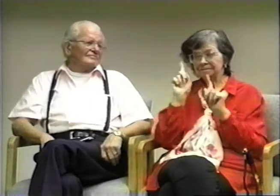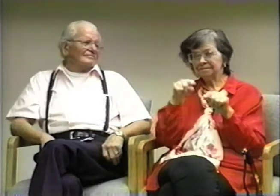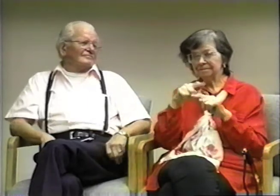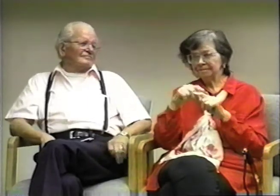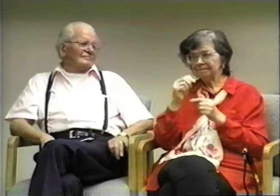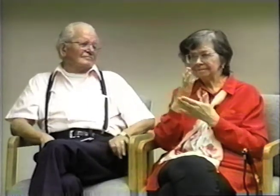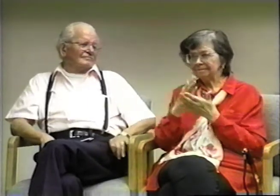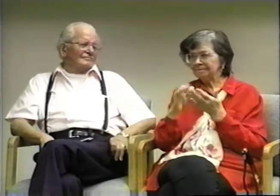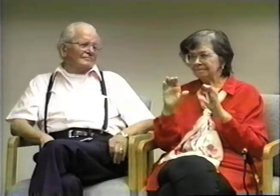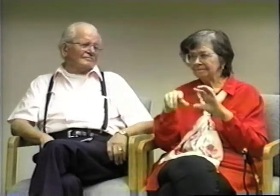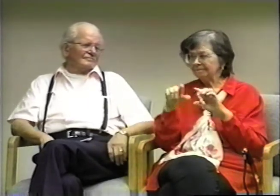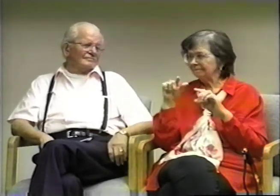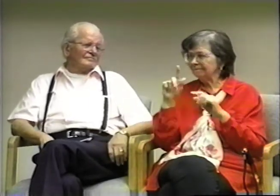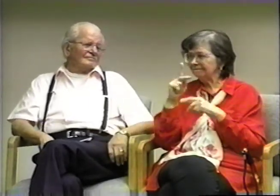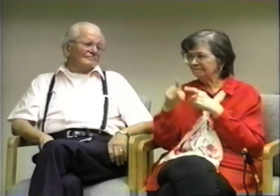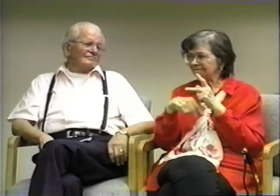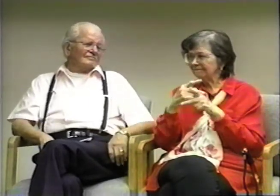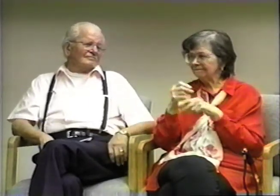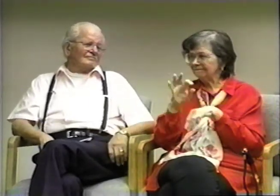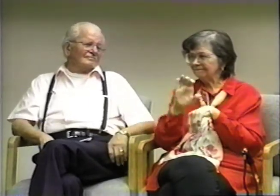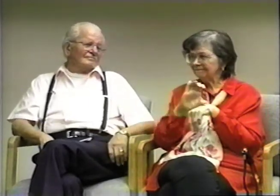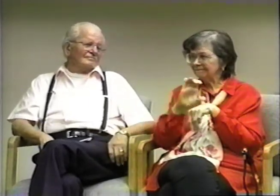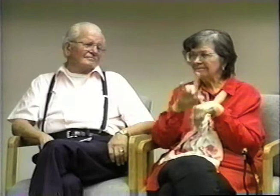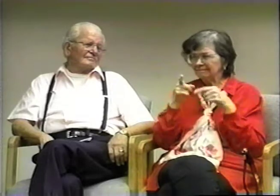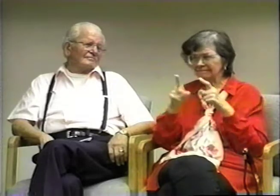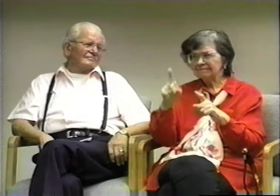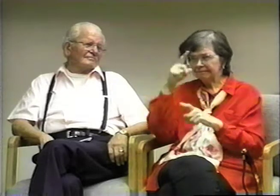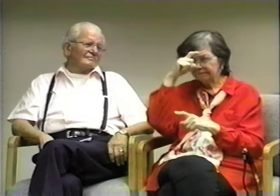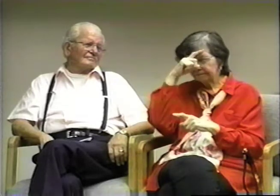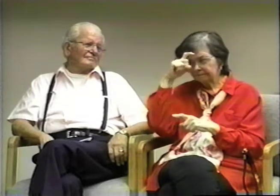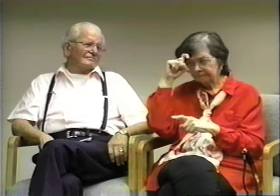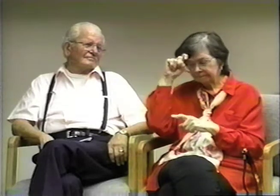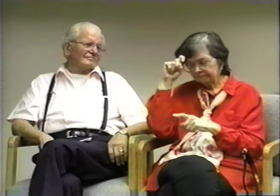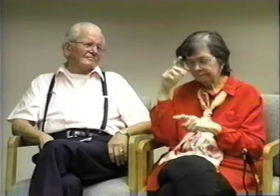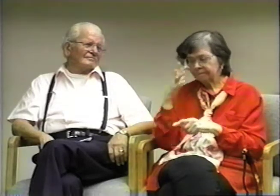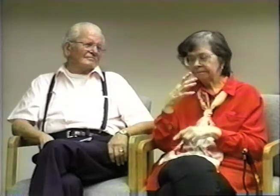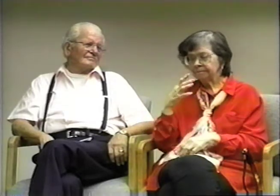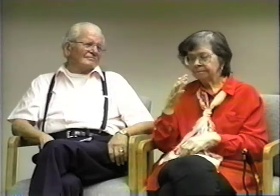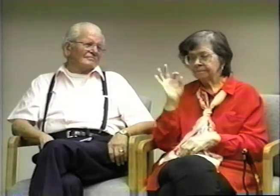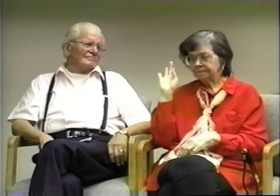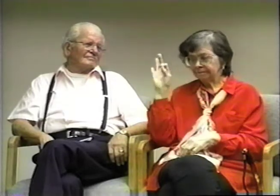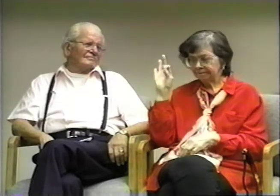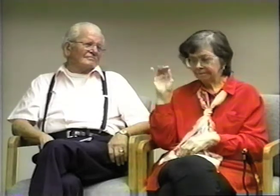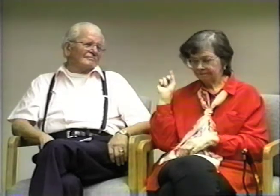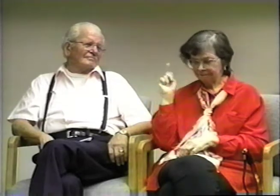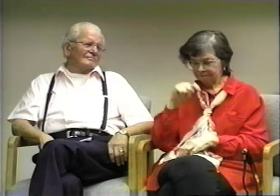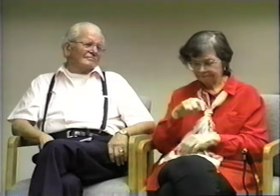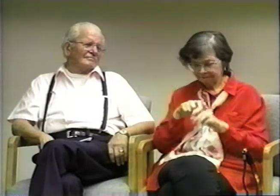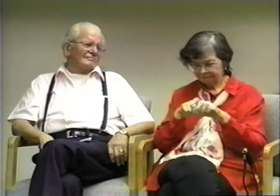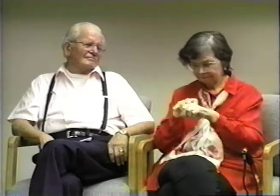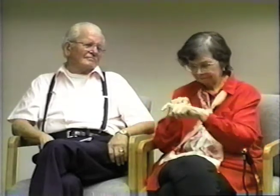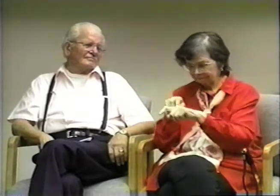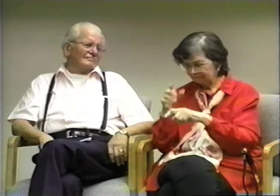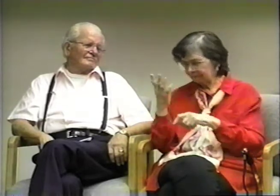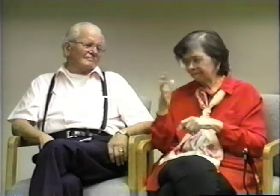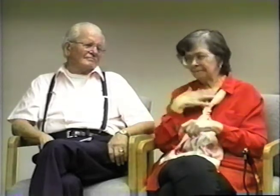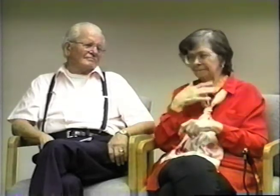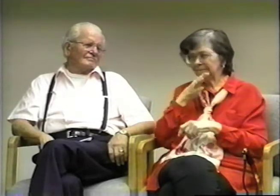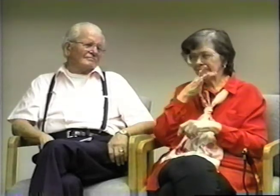Then, I went to some kind of church program during the summer one year.